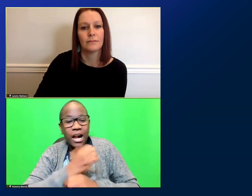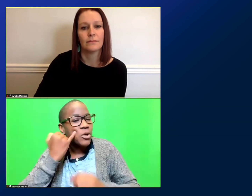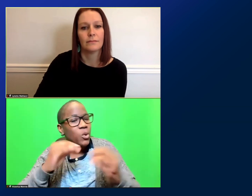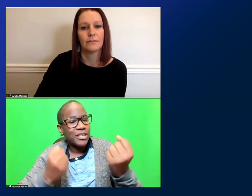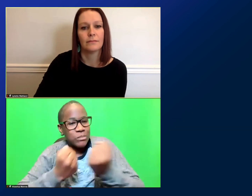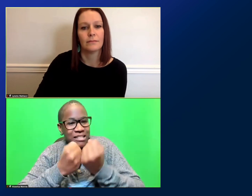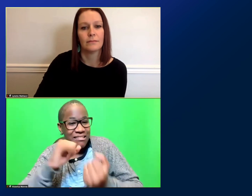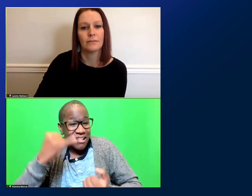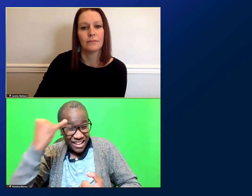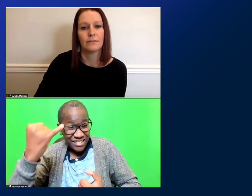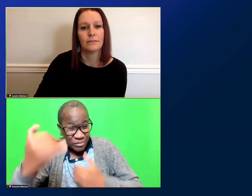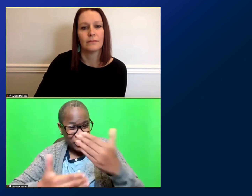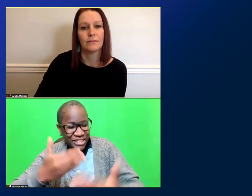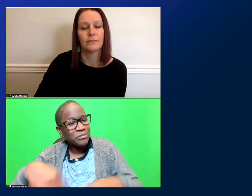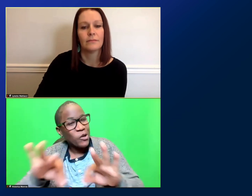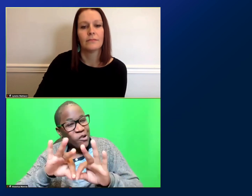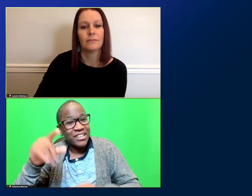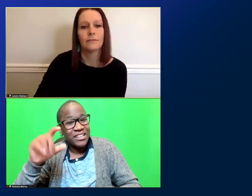it's impossible to say that we'll be able to do everything within our lifetime